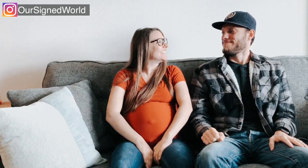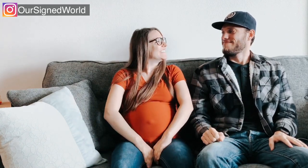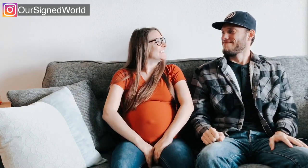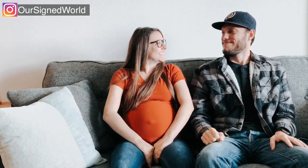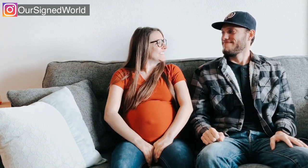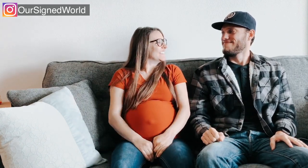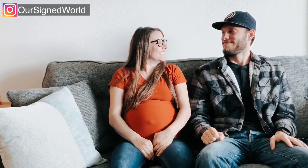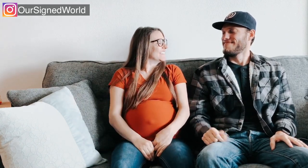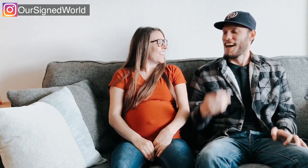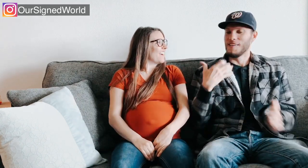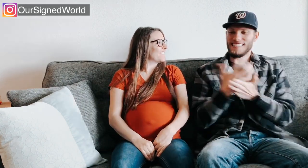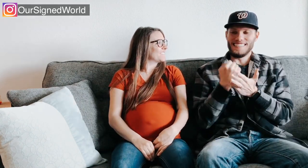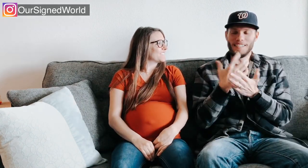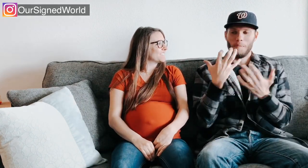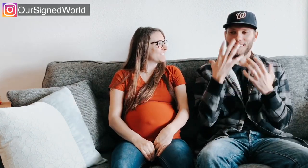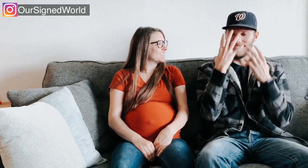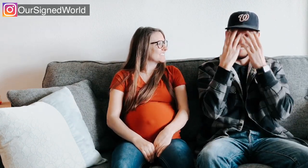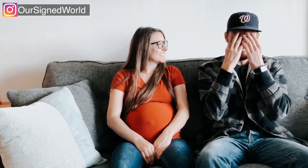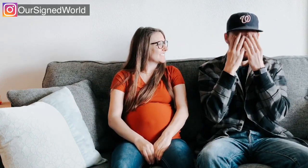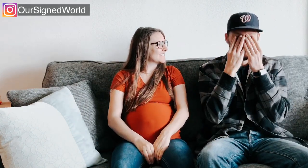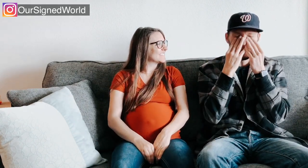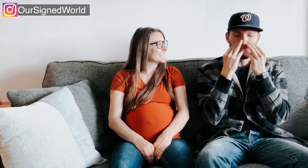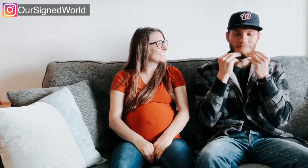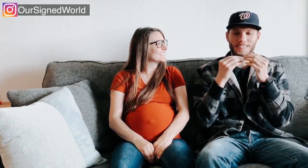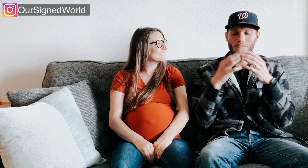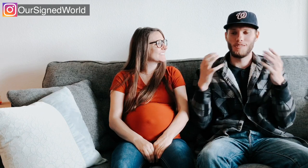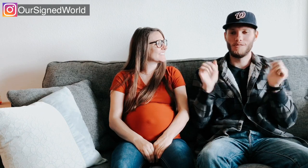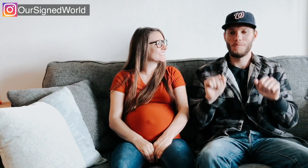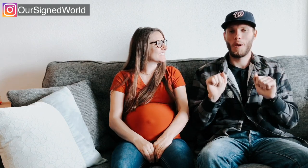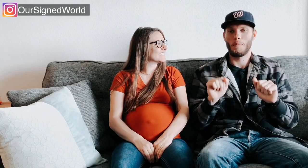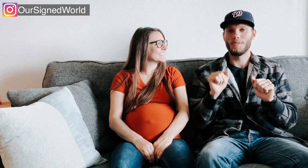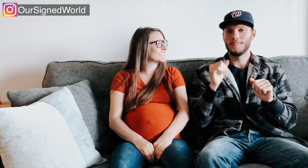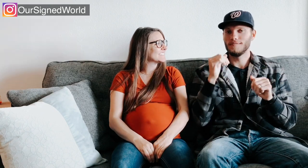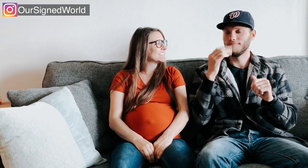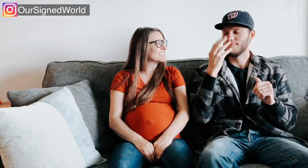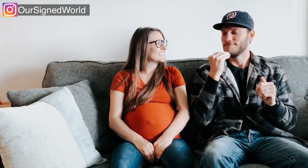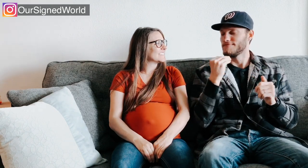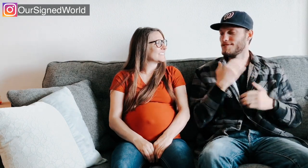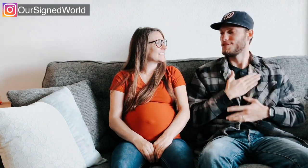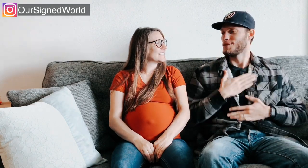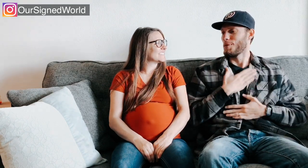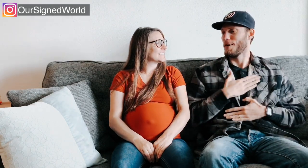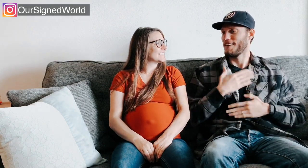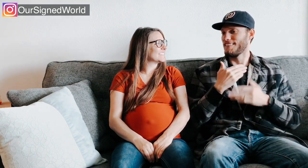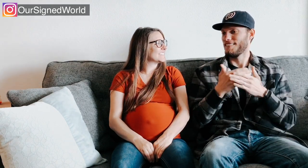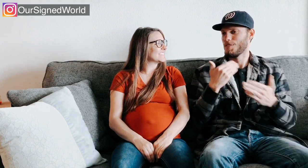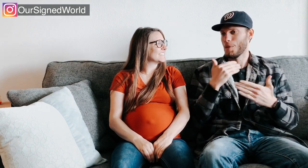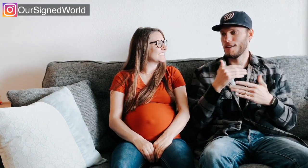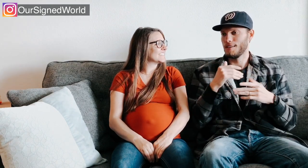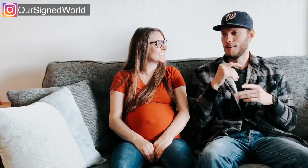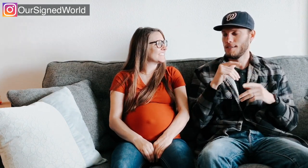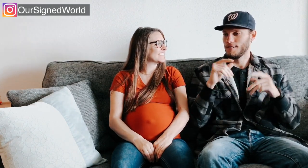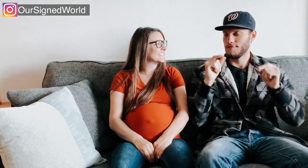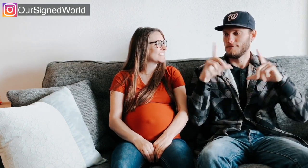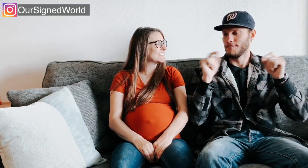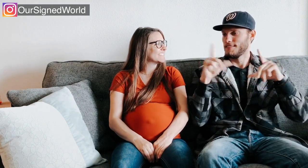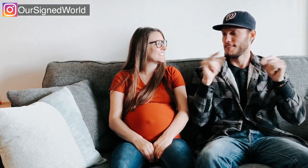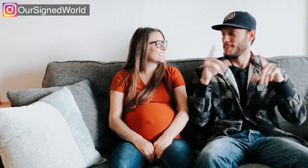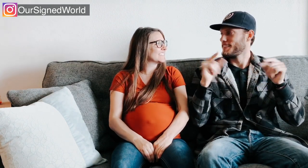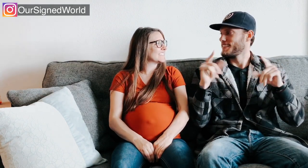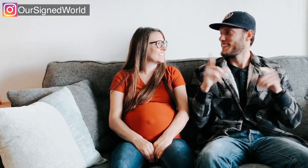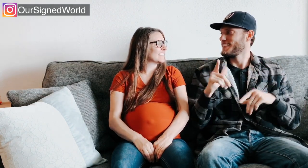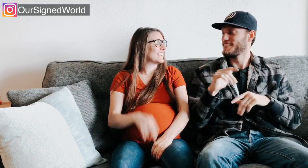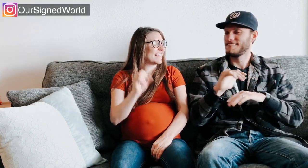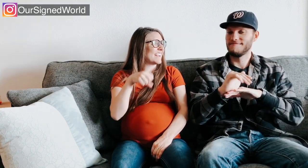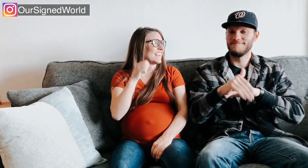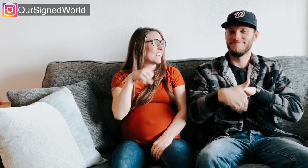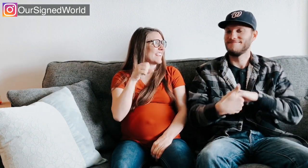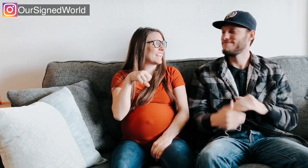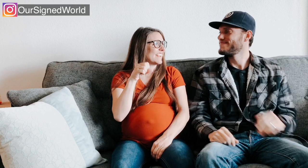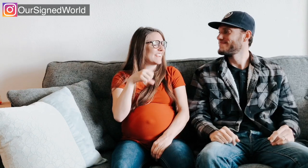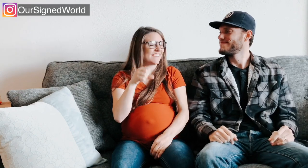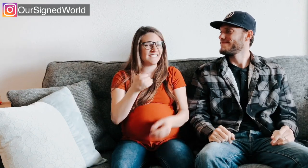And I'm trying to get as much sleep as possible, before I'm waking up a 1,000 times a night.